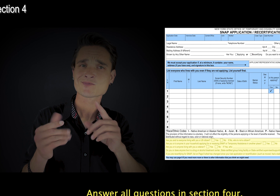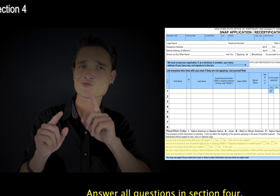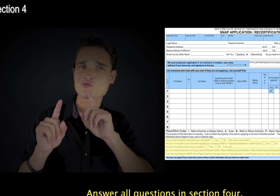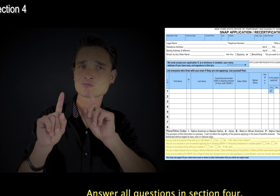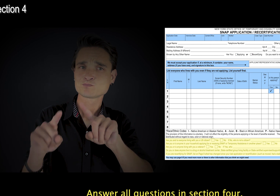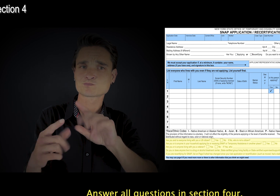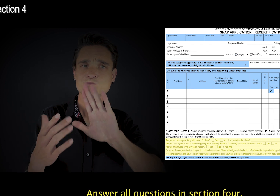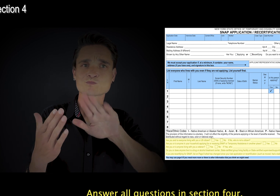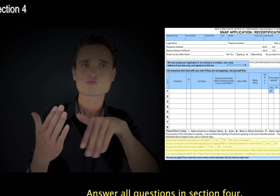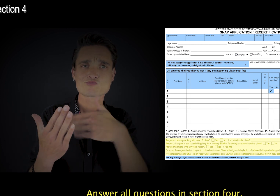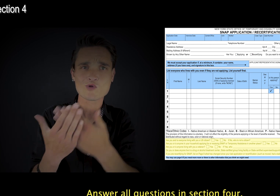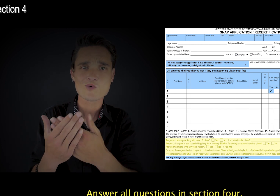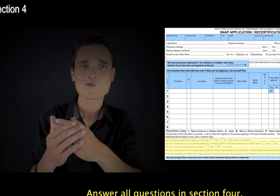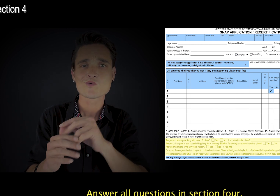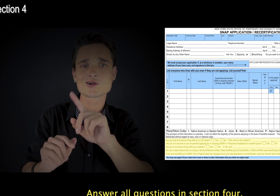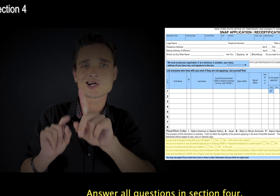Answer all questions in section four.